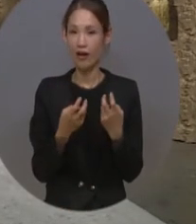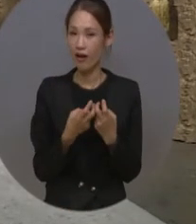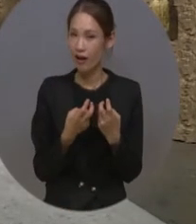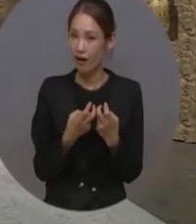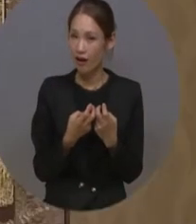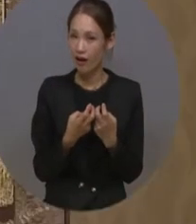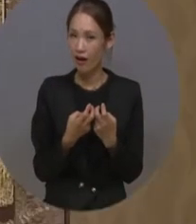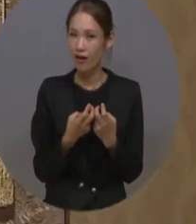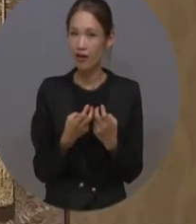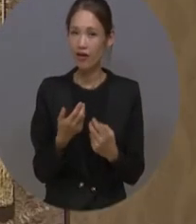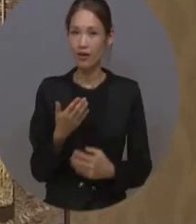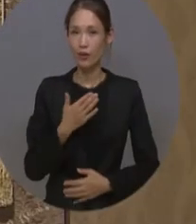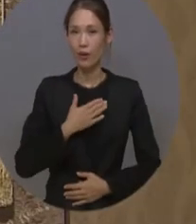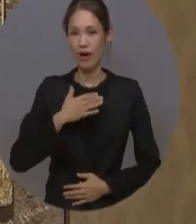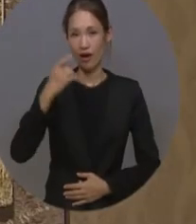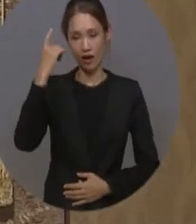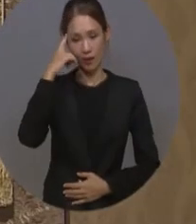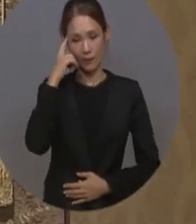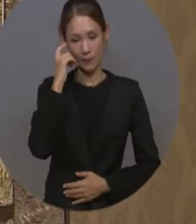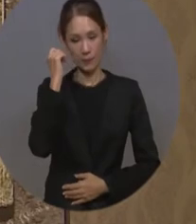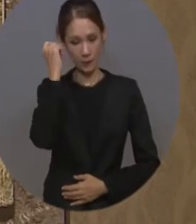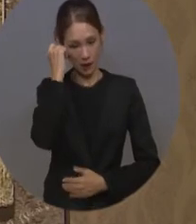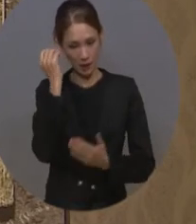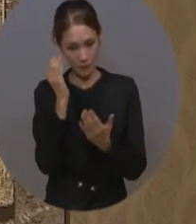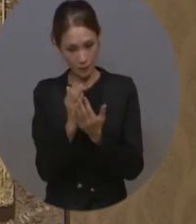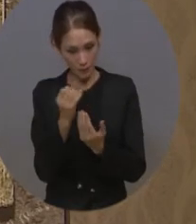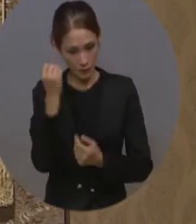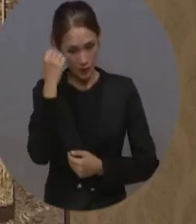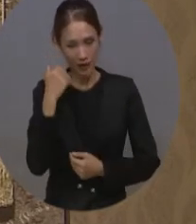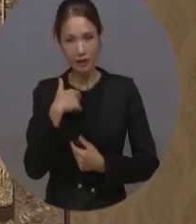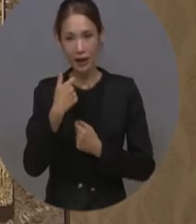Why do I have to fit my pillow? What if the pillow fits me?